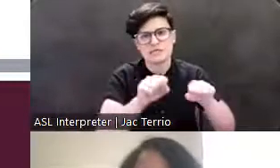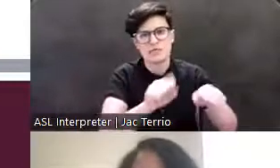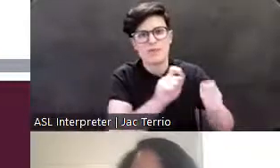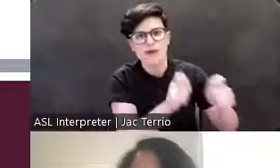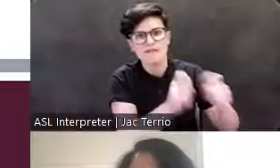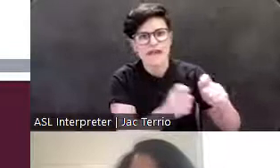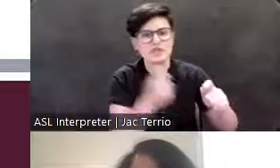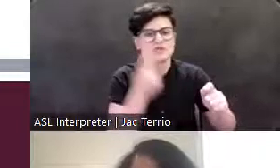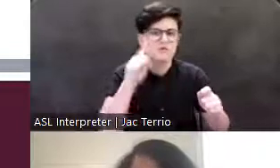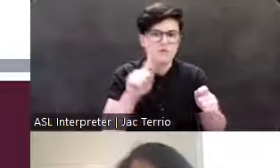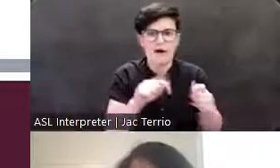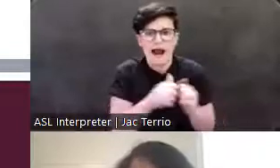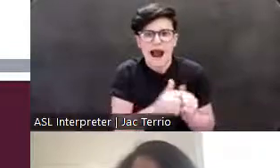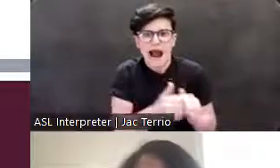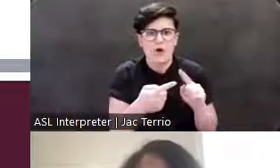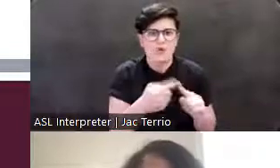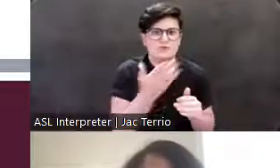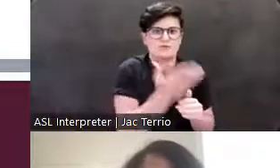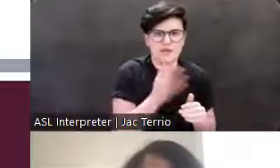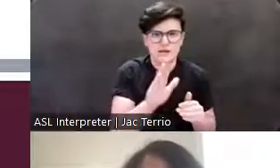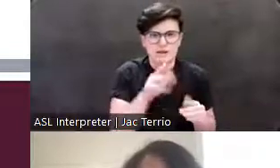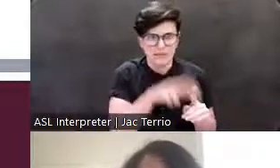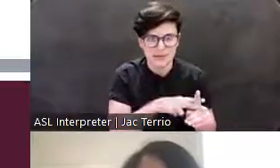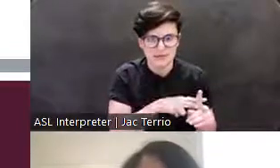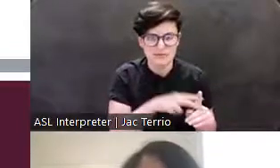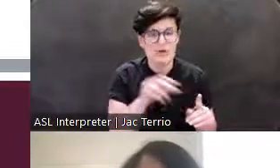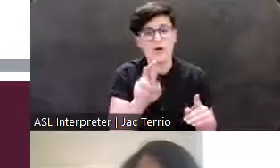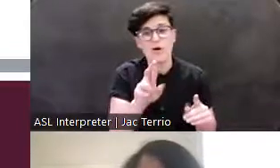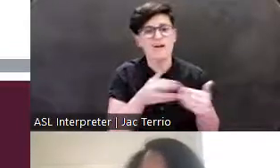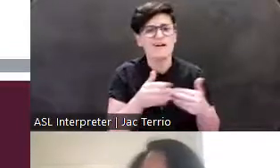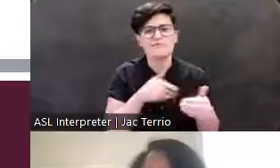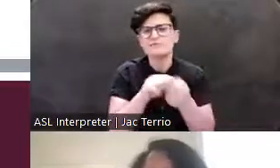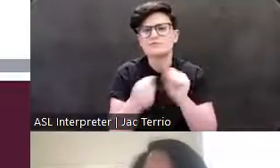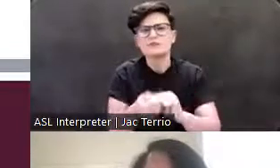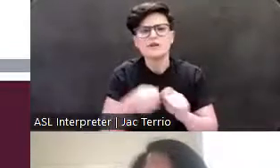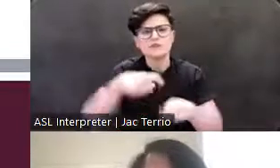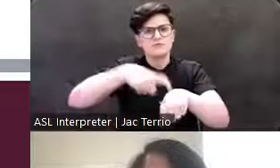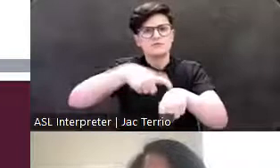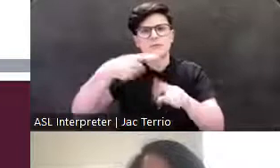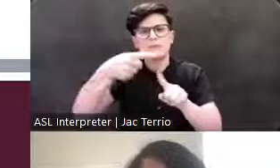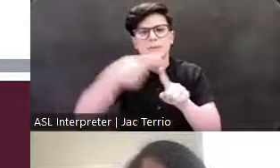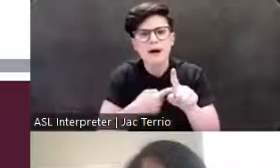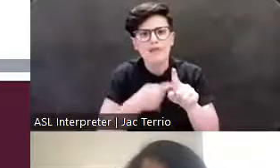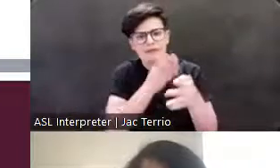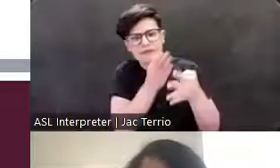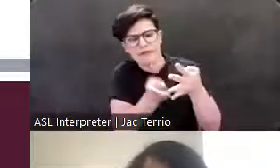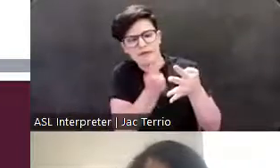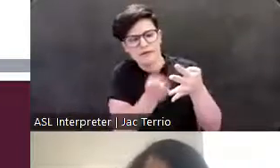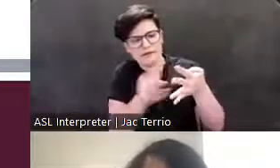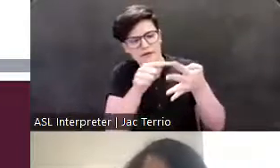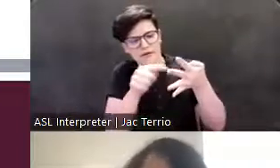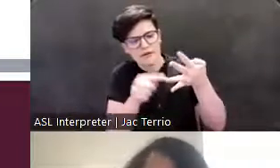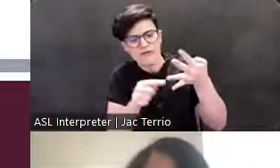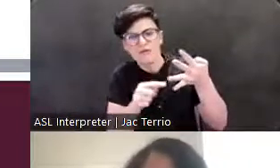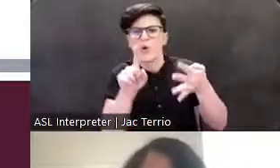Or even changing the time of the month when a rent check is due is also considered a reasonable